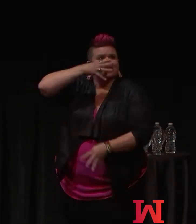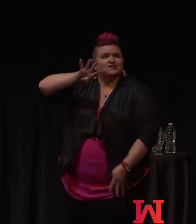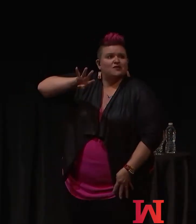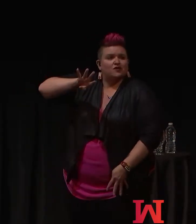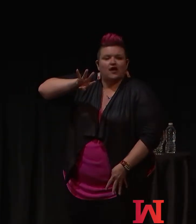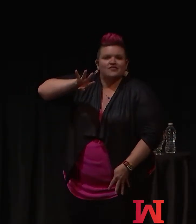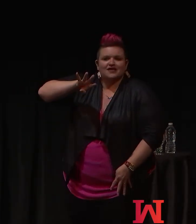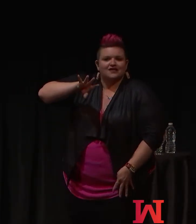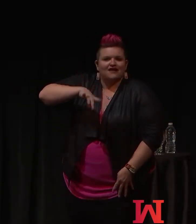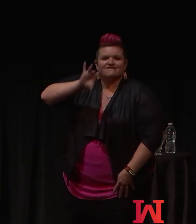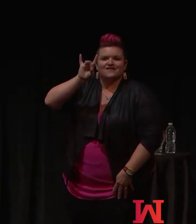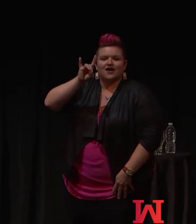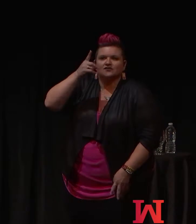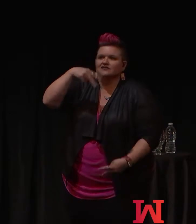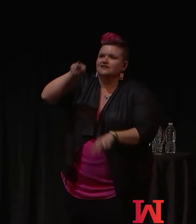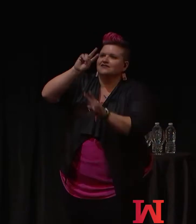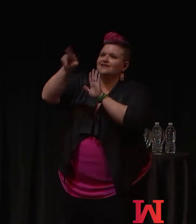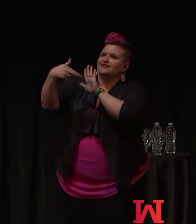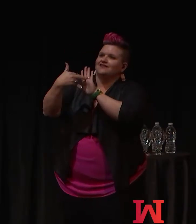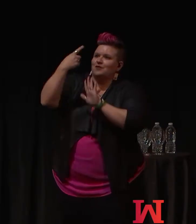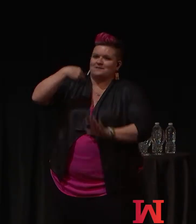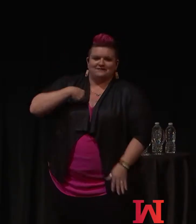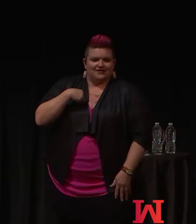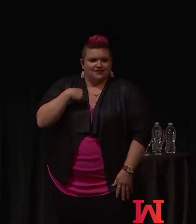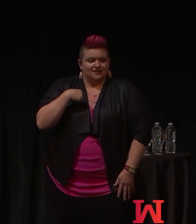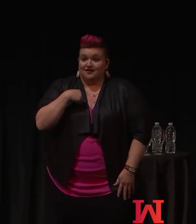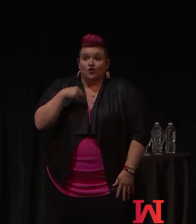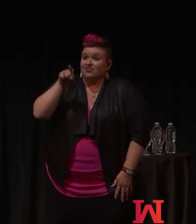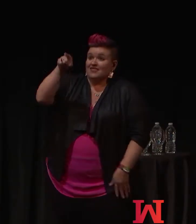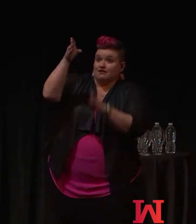And then I found a role model who changed everything for me.